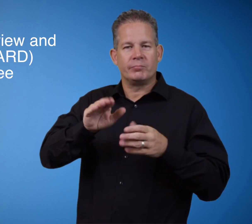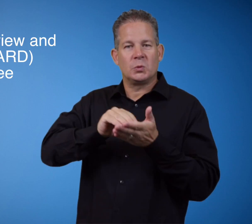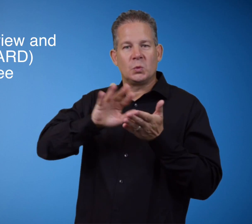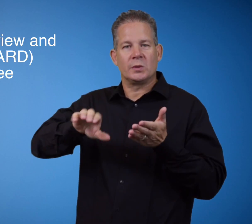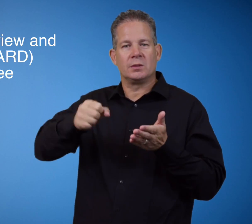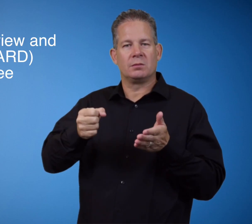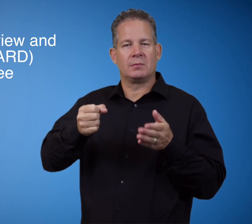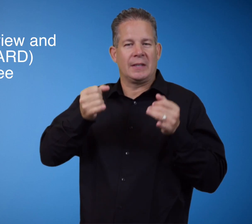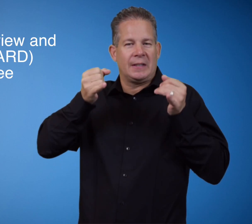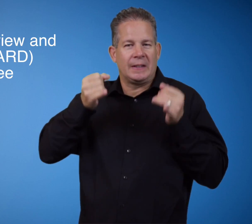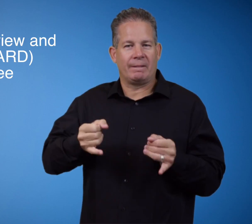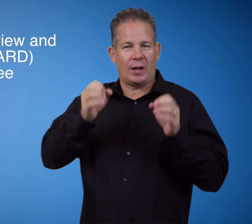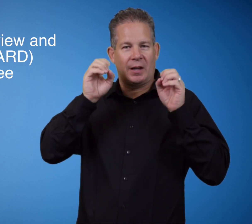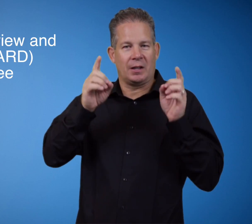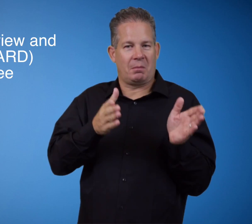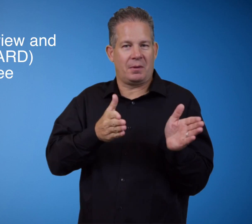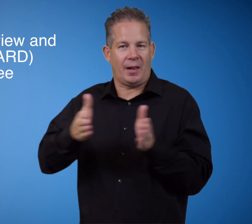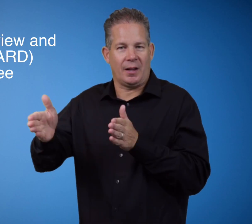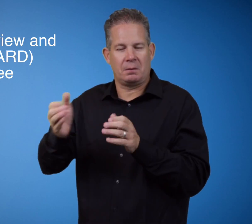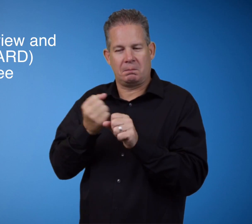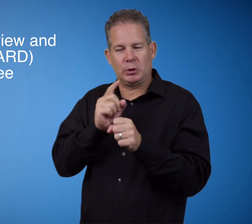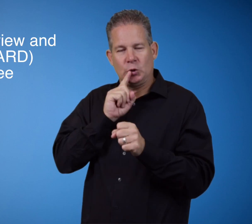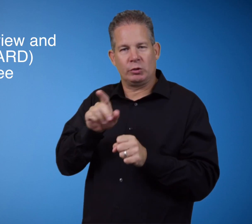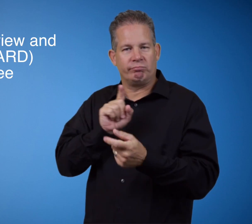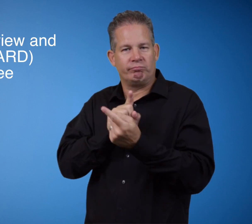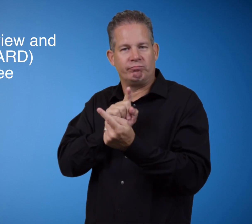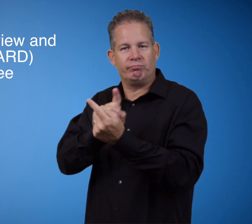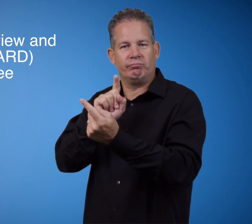And this committee reviews the student's individual education plan to make sure